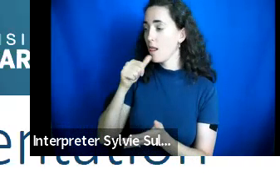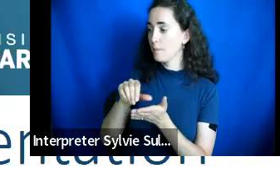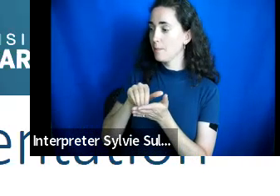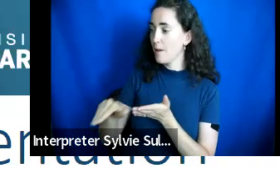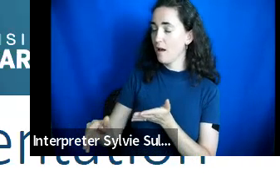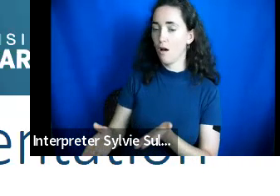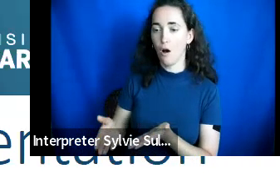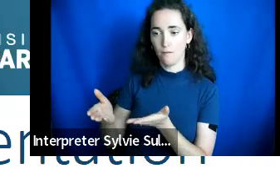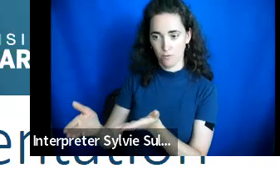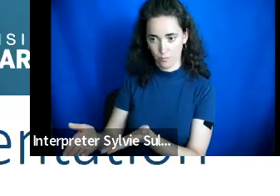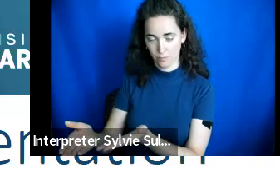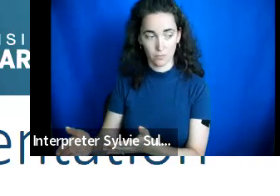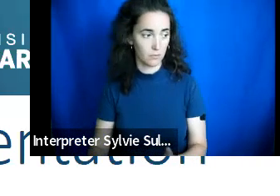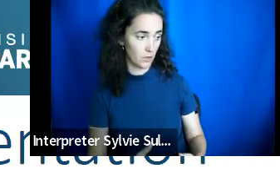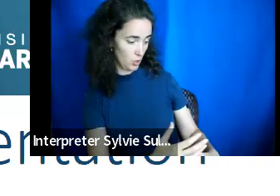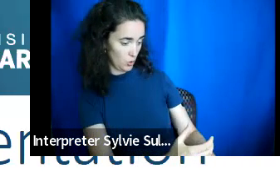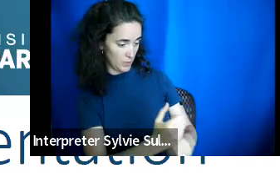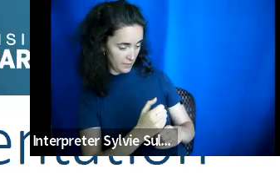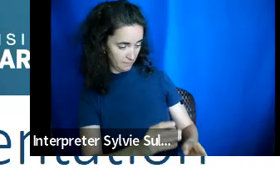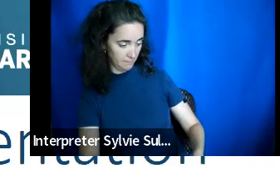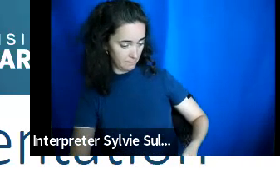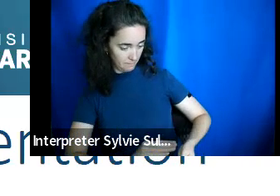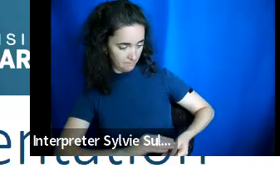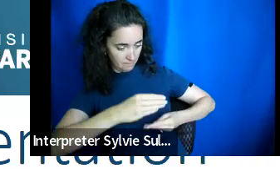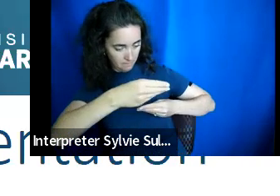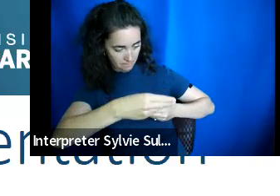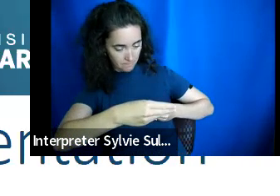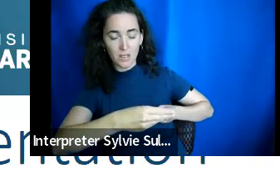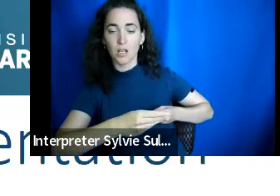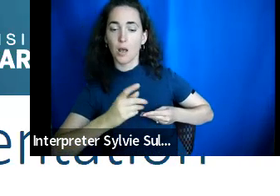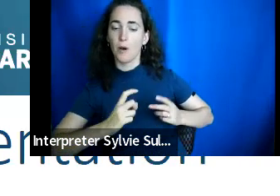mailed to them once they get the offer. There are some assessment and some care planning that are done.